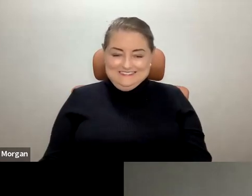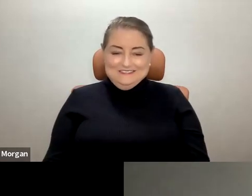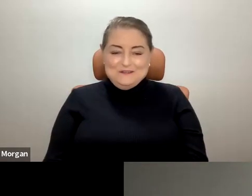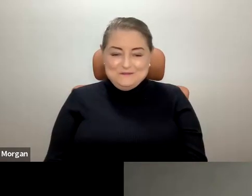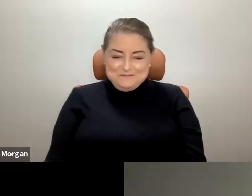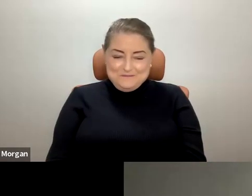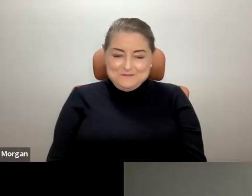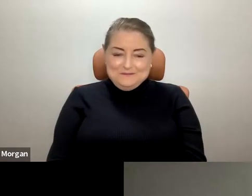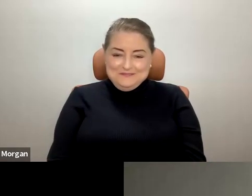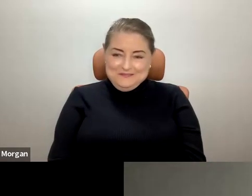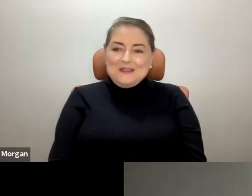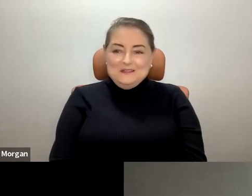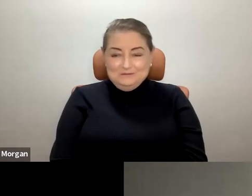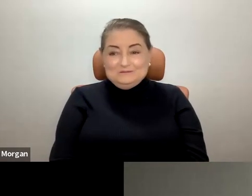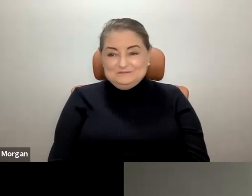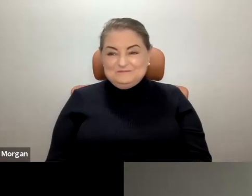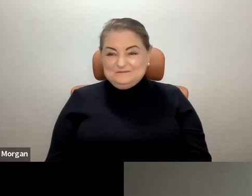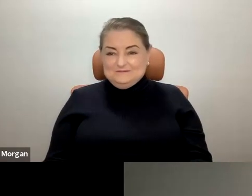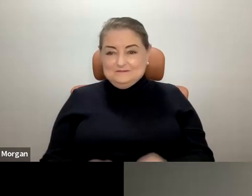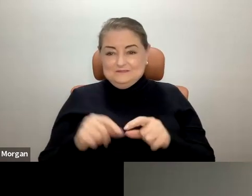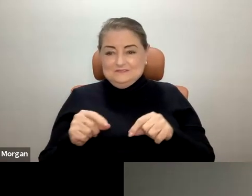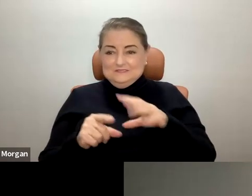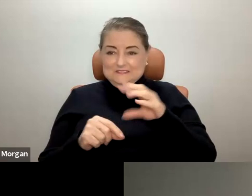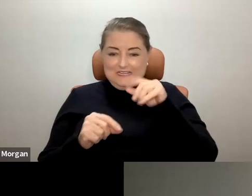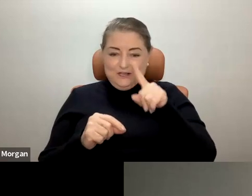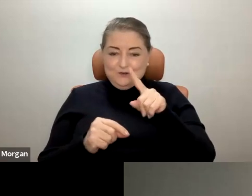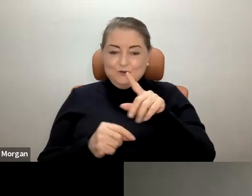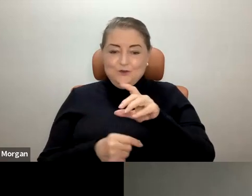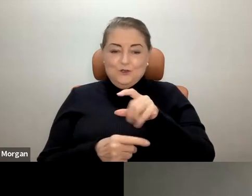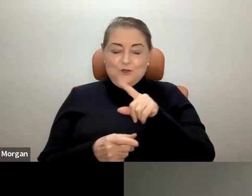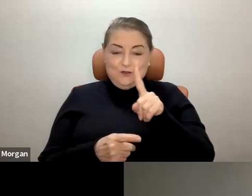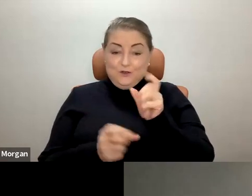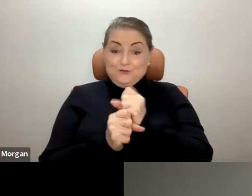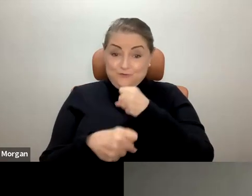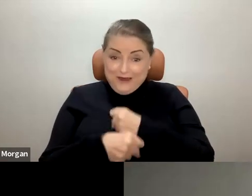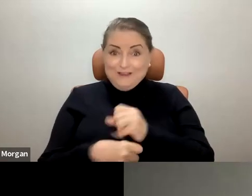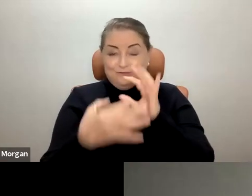[Clare Wilson] Absolutely. I mean, and you're creating these relationships to which, as we